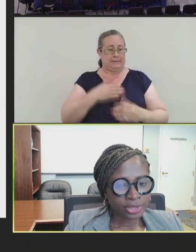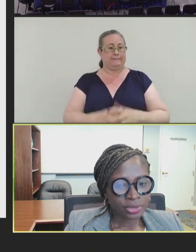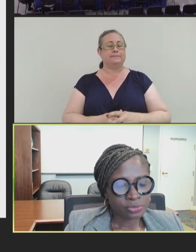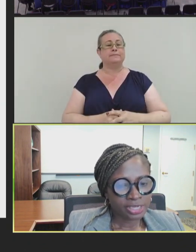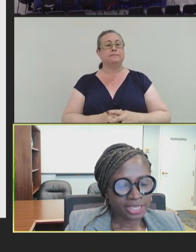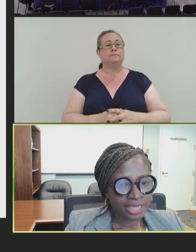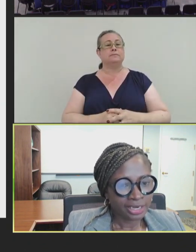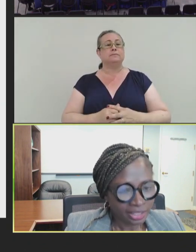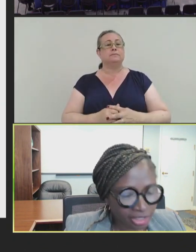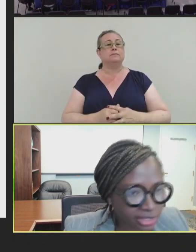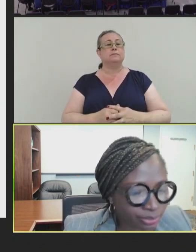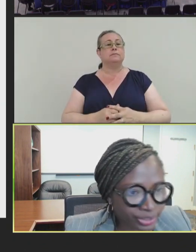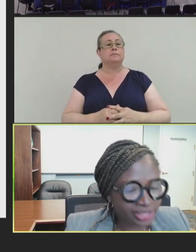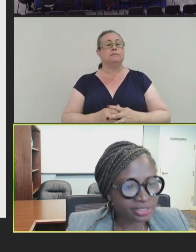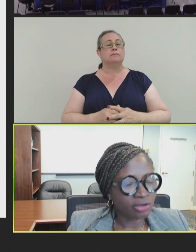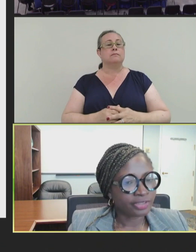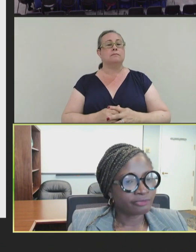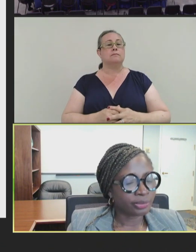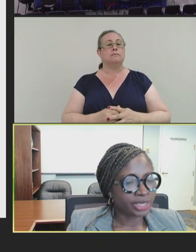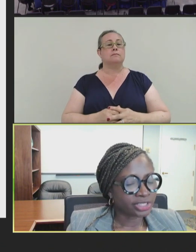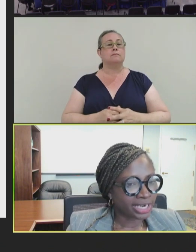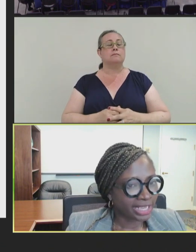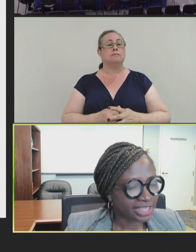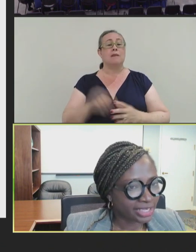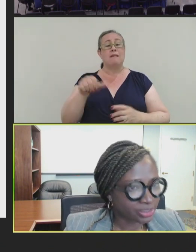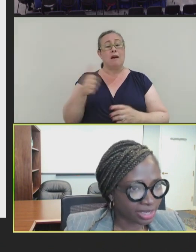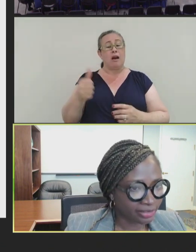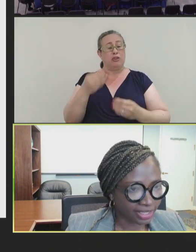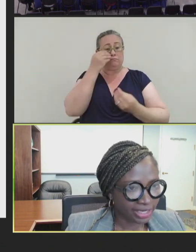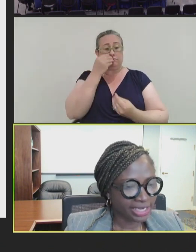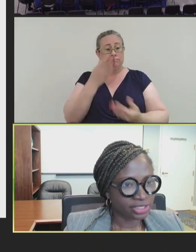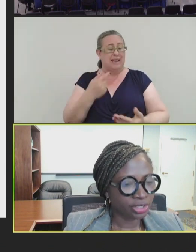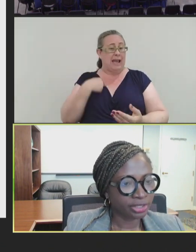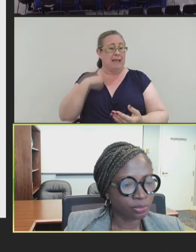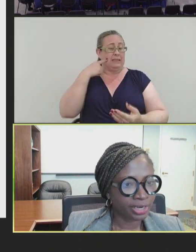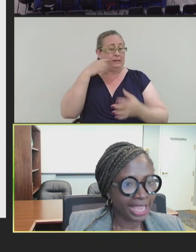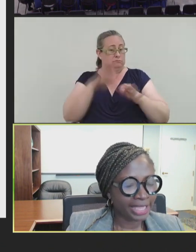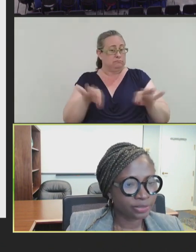So, another piece of information that I think is relevant is, on the one hand,